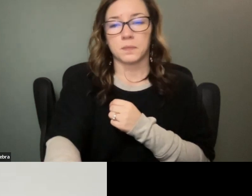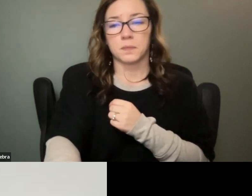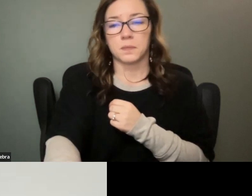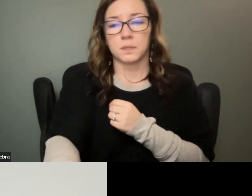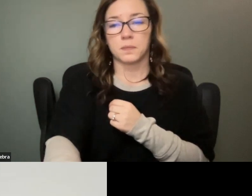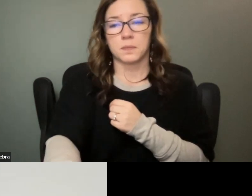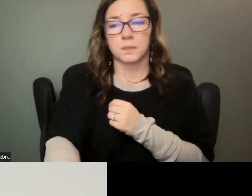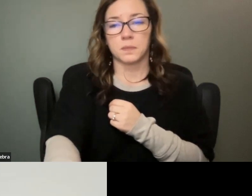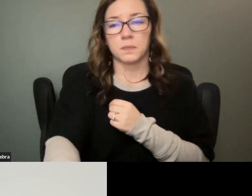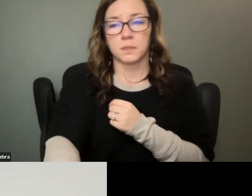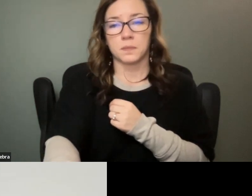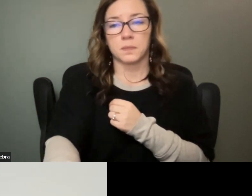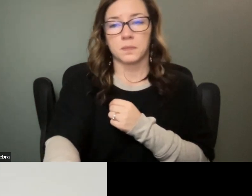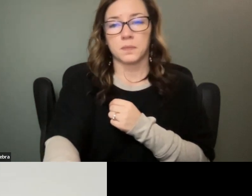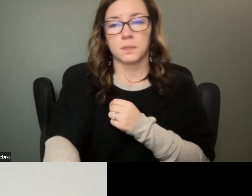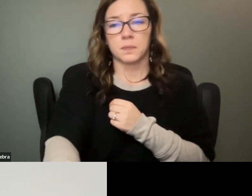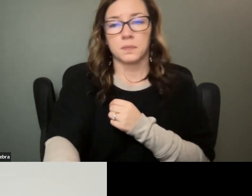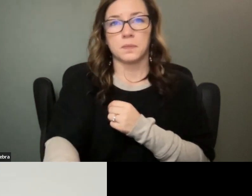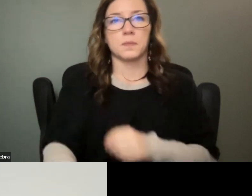questions